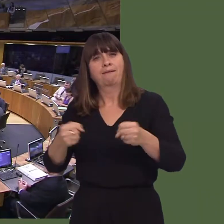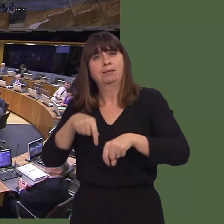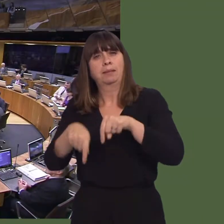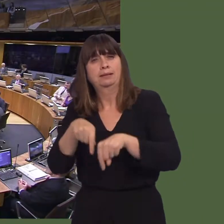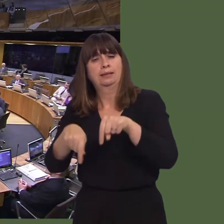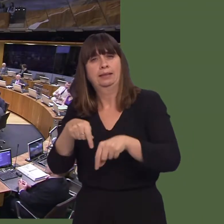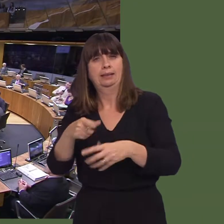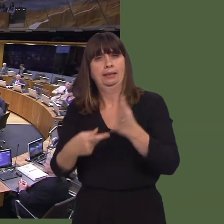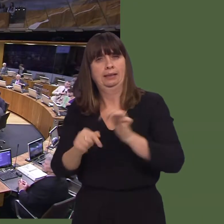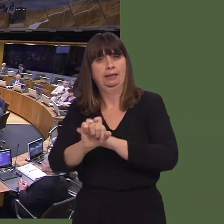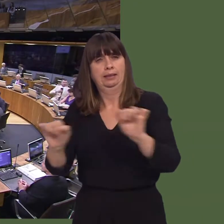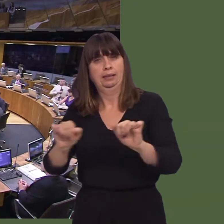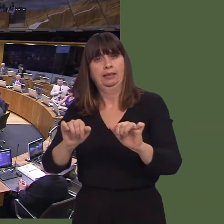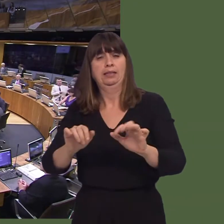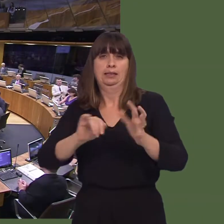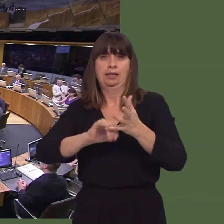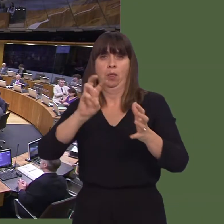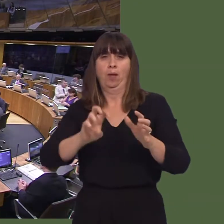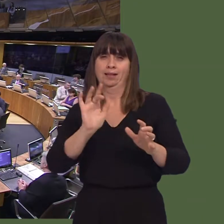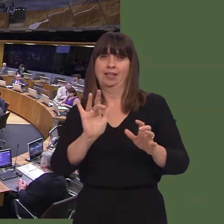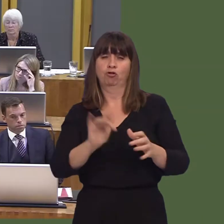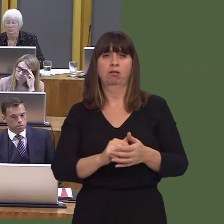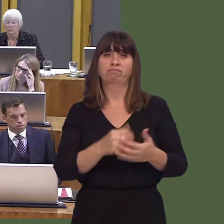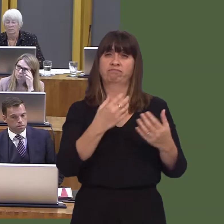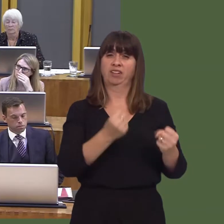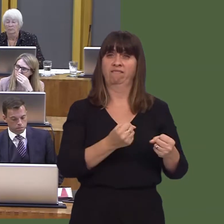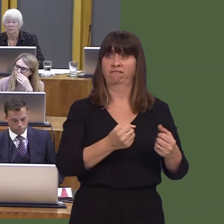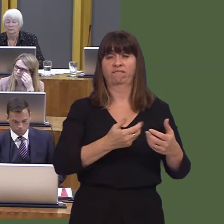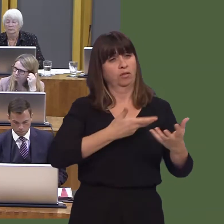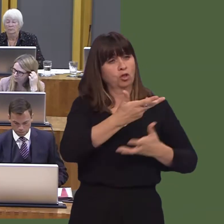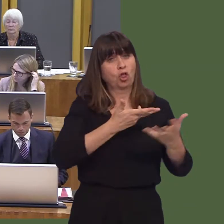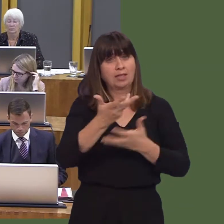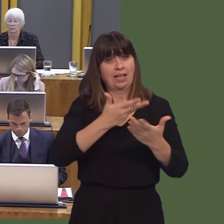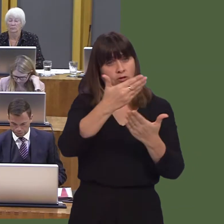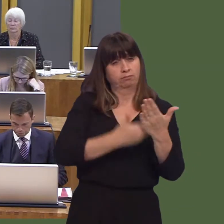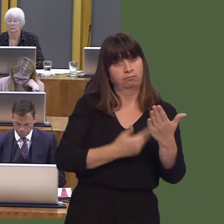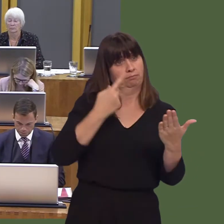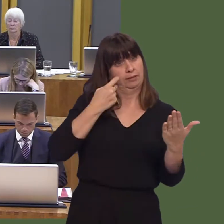its new framework, 'Action on Disability: The Right to Independent Living', for consultation yesterday, 22 October.